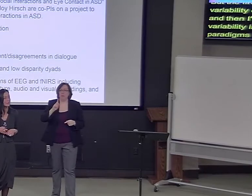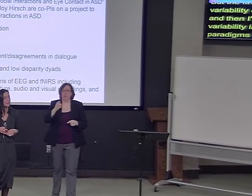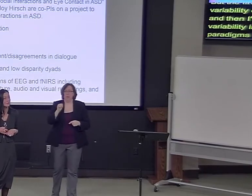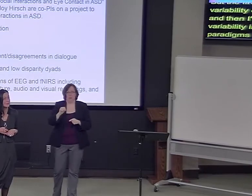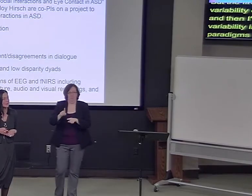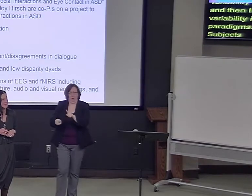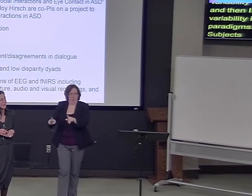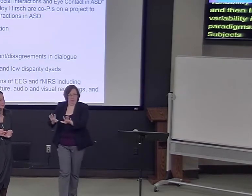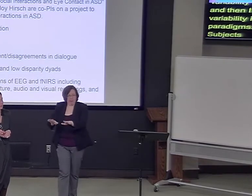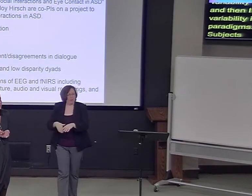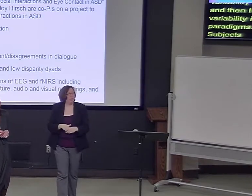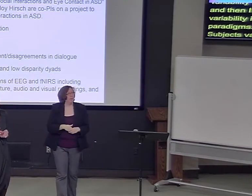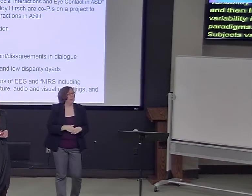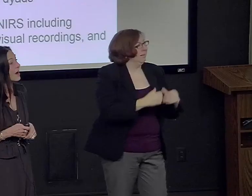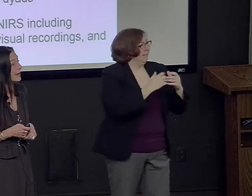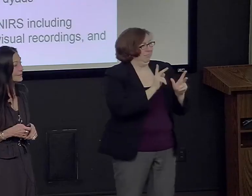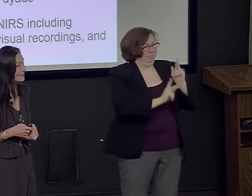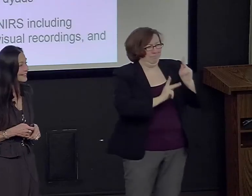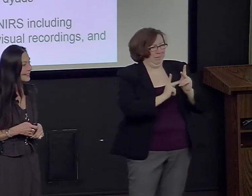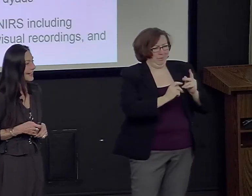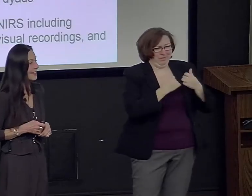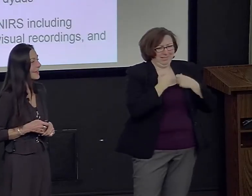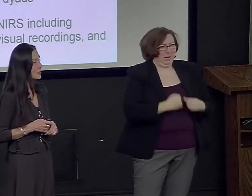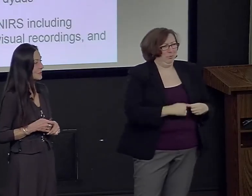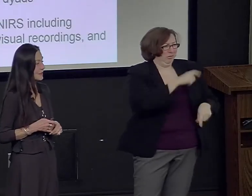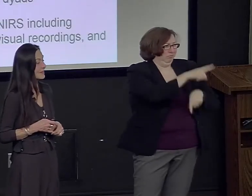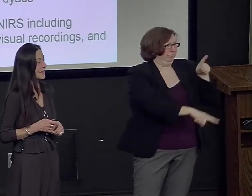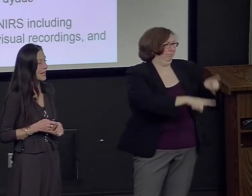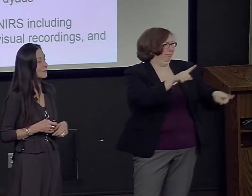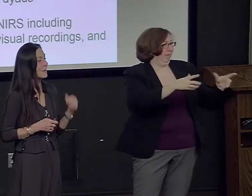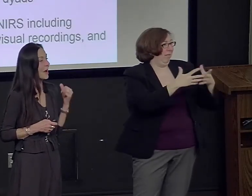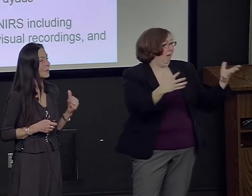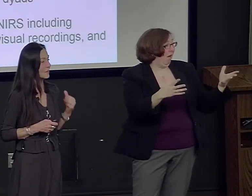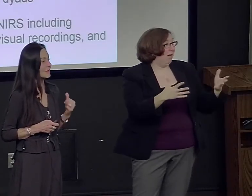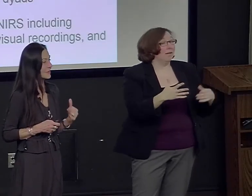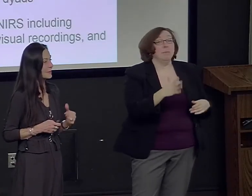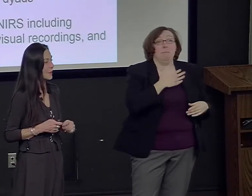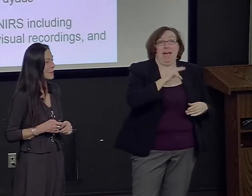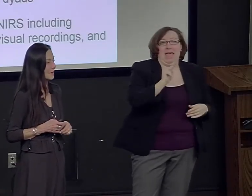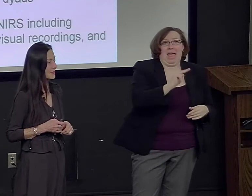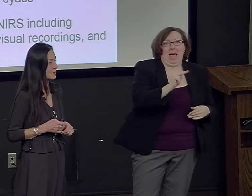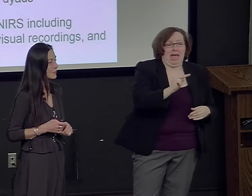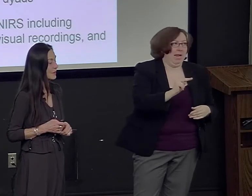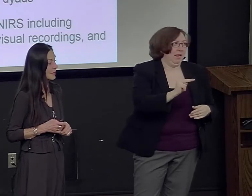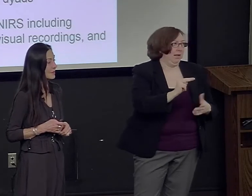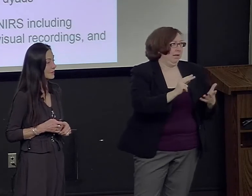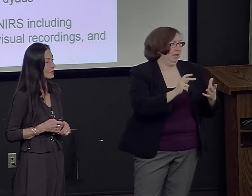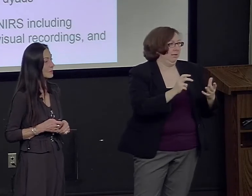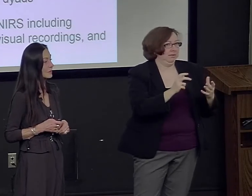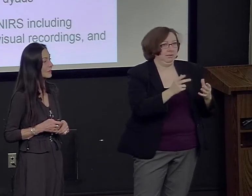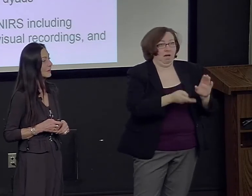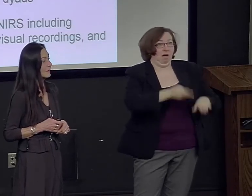and you'll notice that my sample sizes are high, and that's because I can't power these experiments with the normal